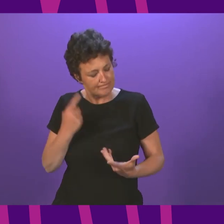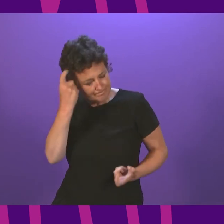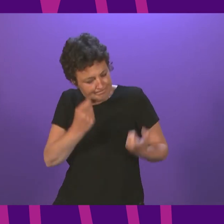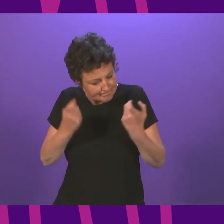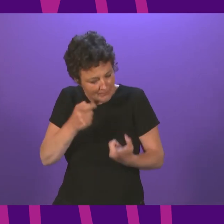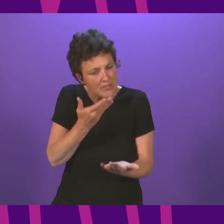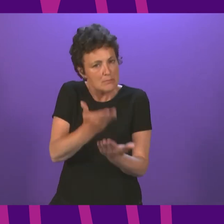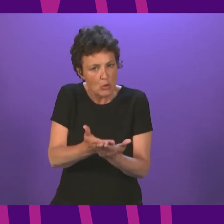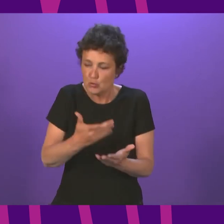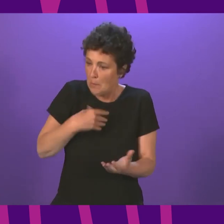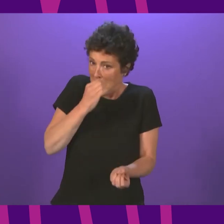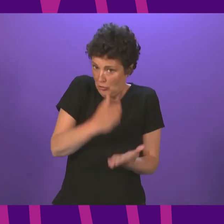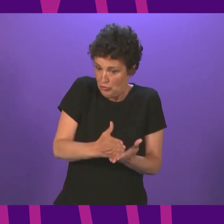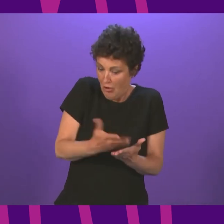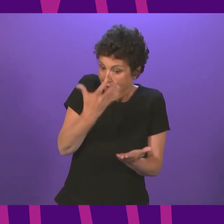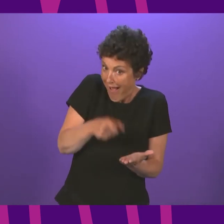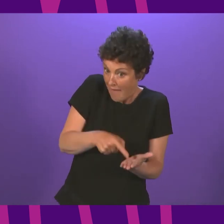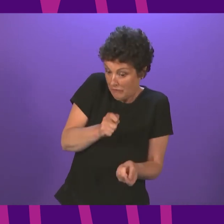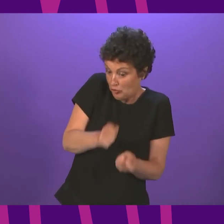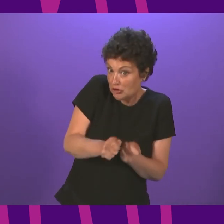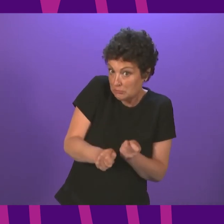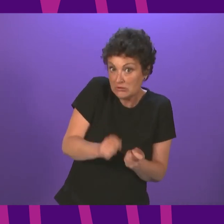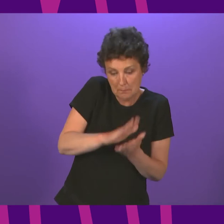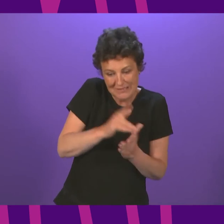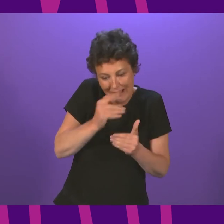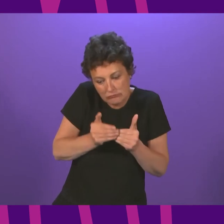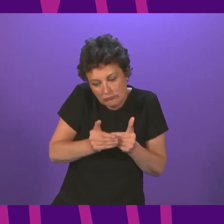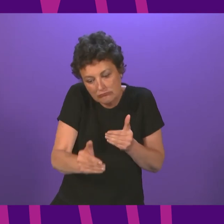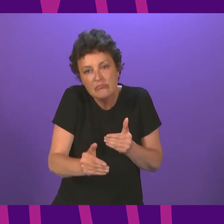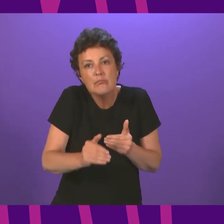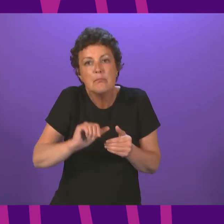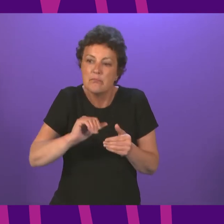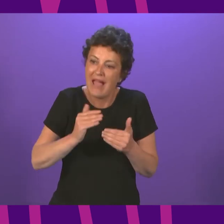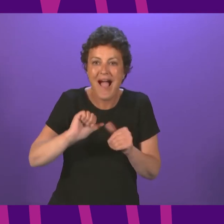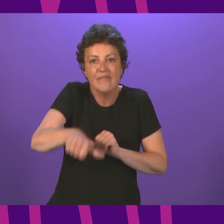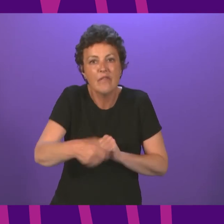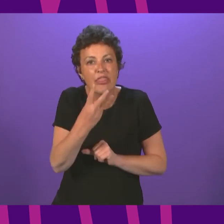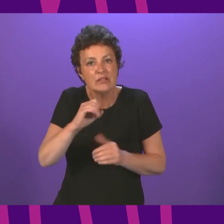that transparency and continual review. The Government recently published the seventh